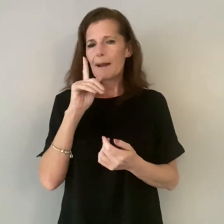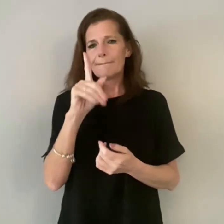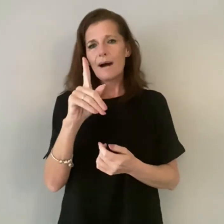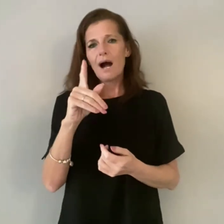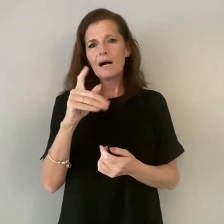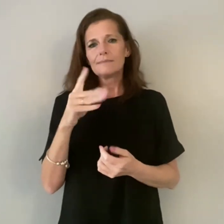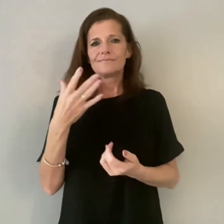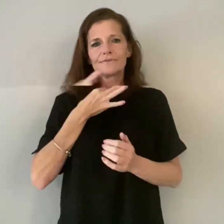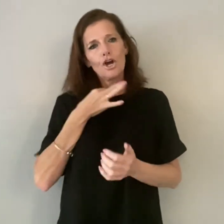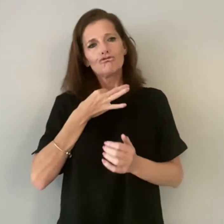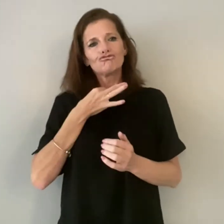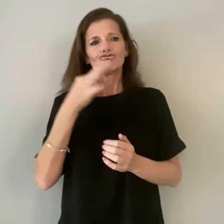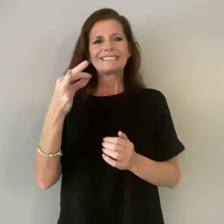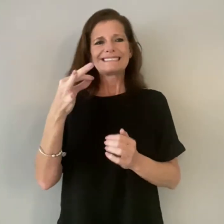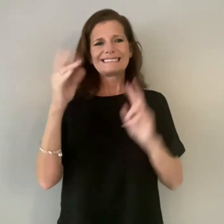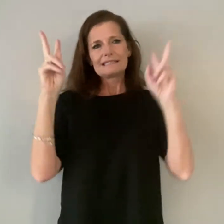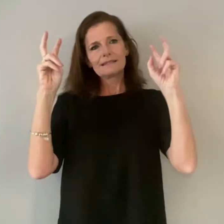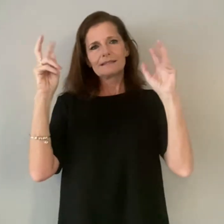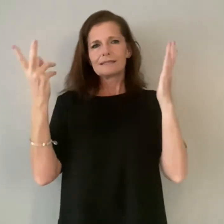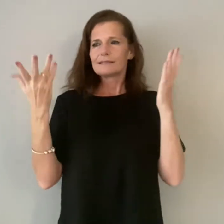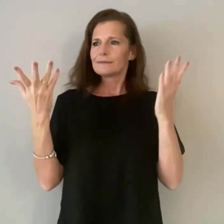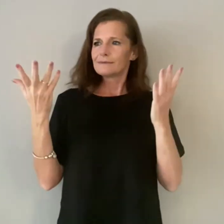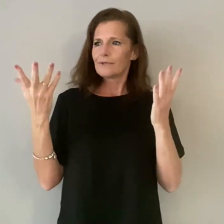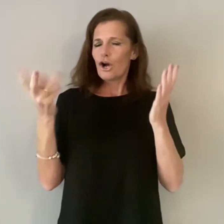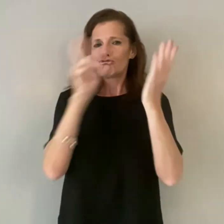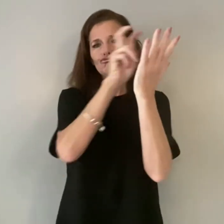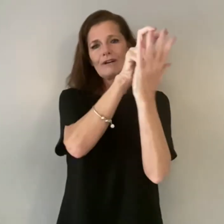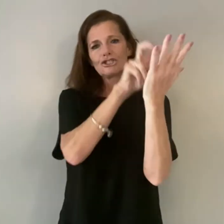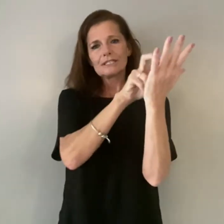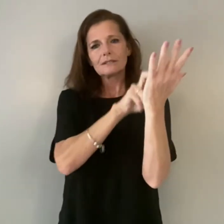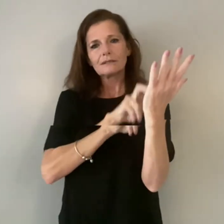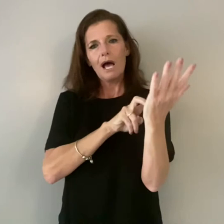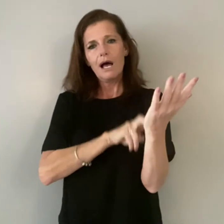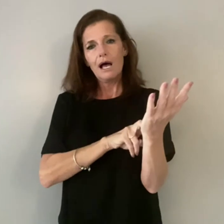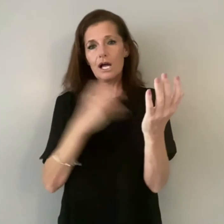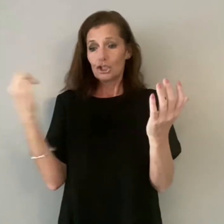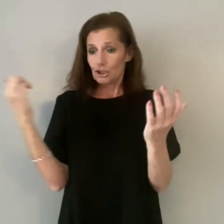But I think risk registers should be documents